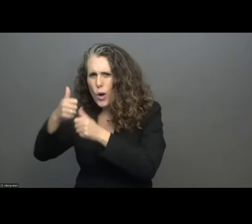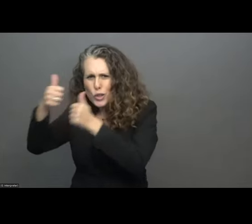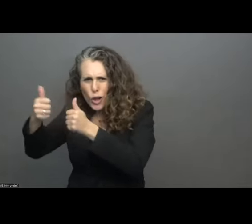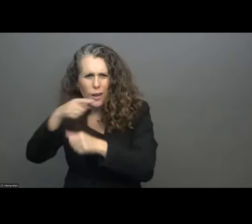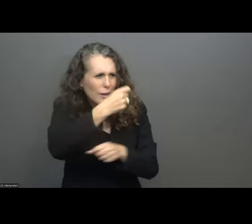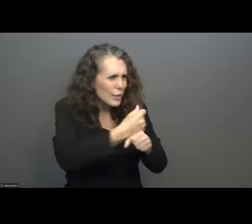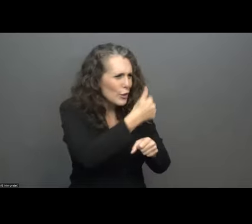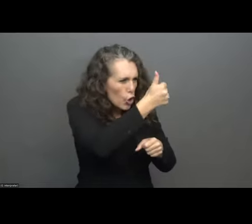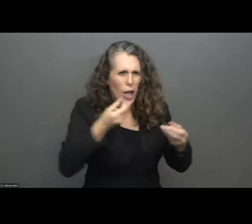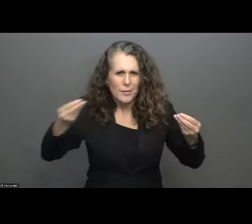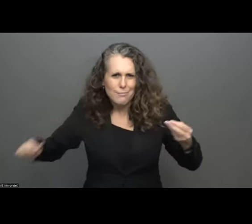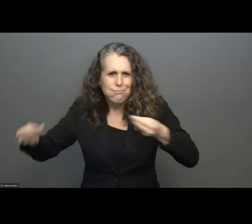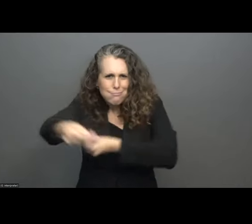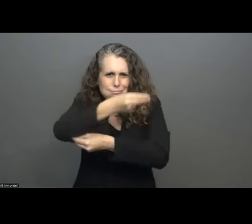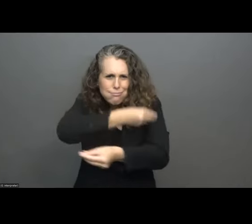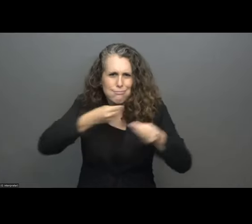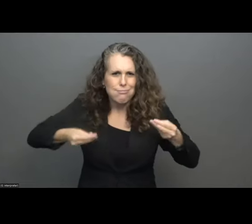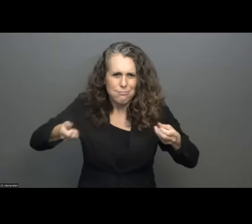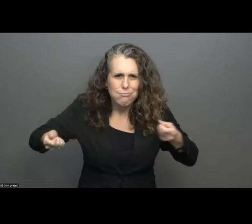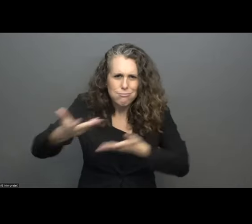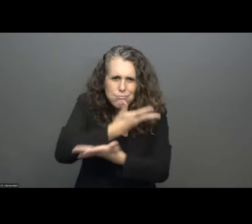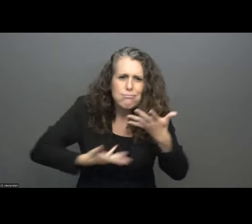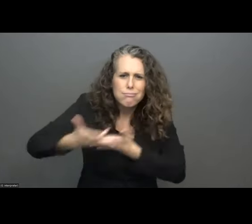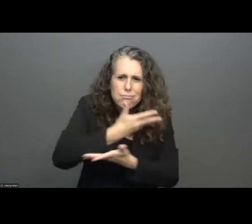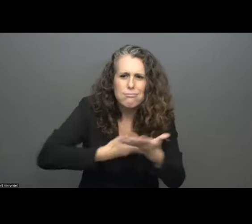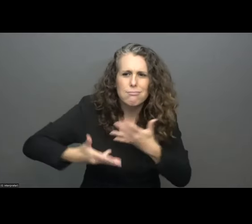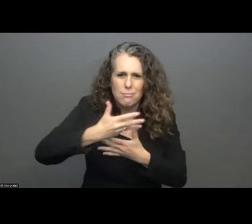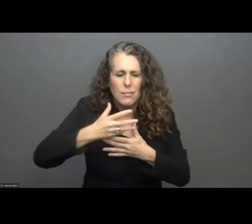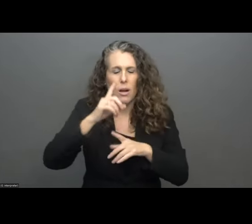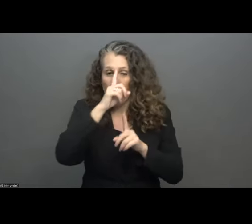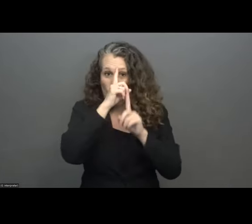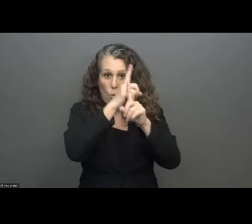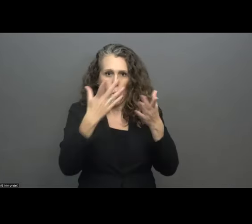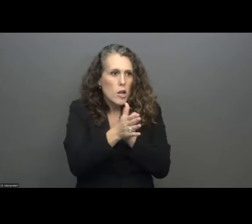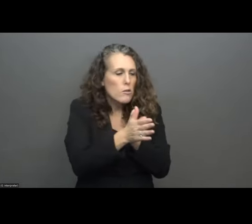11:42:10 Those period is organization called the Metroplex universal, the disputed solution